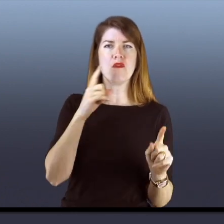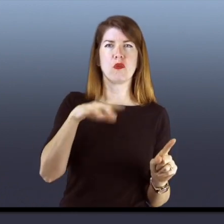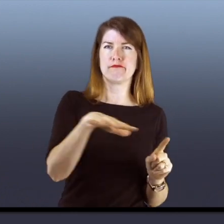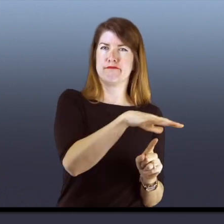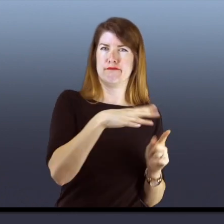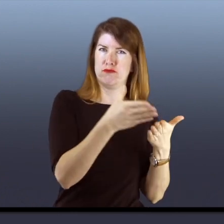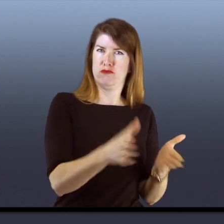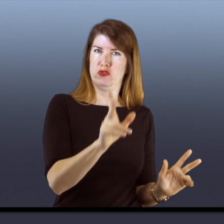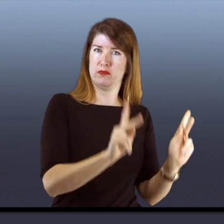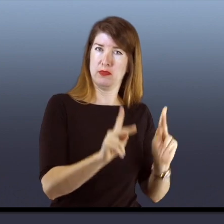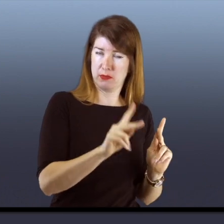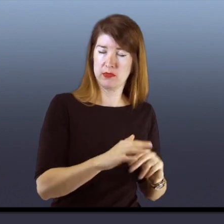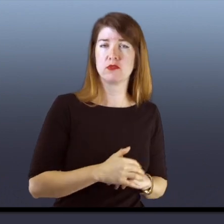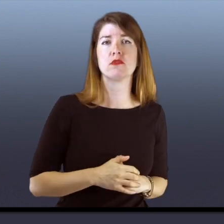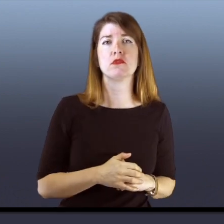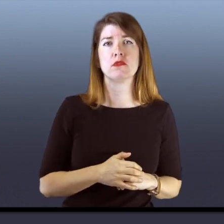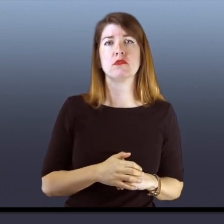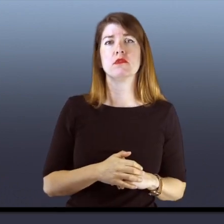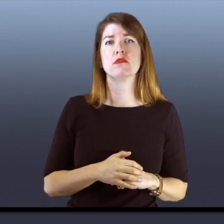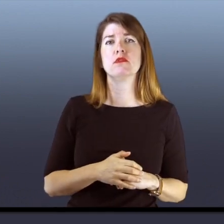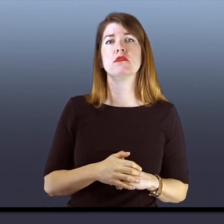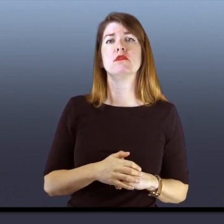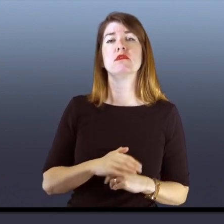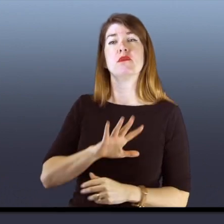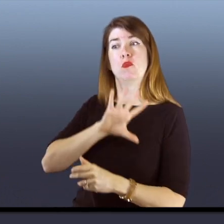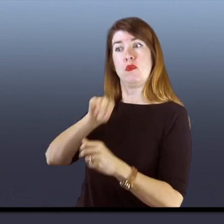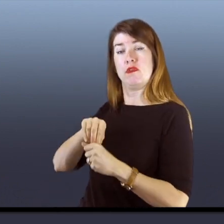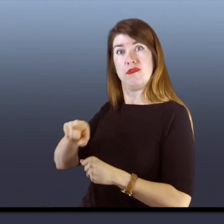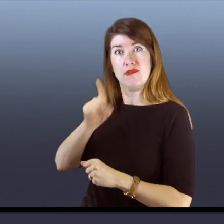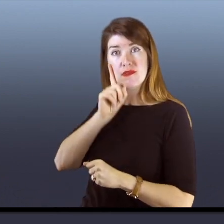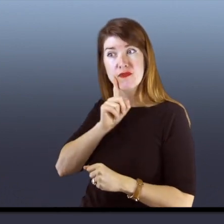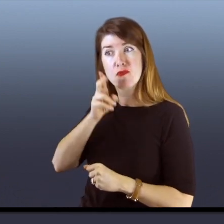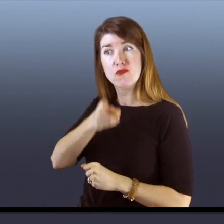But in the deaf and hard of hearing community due to a significant number of factors